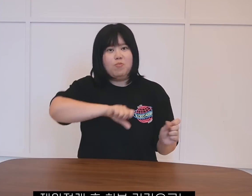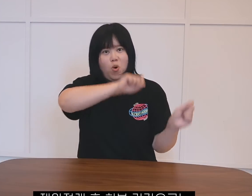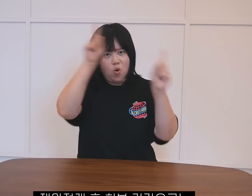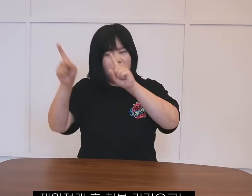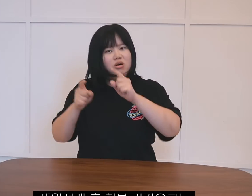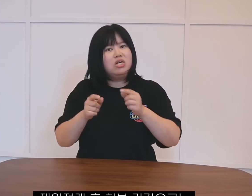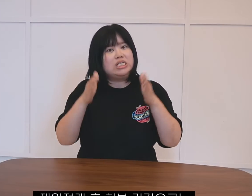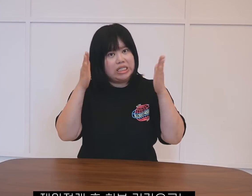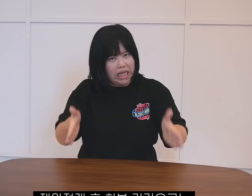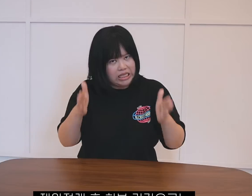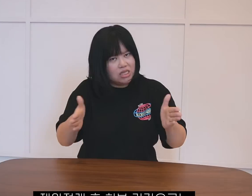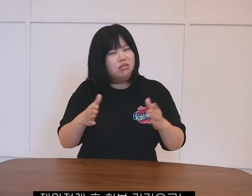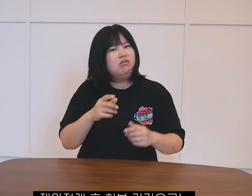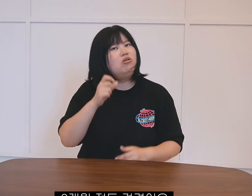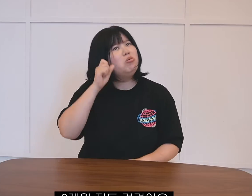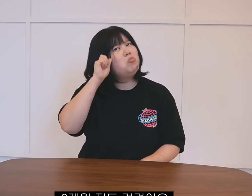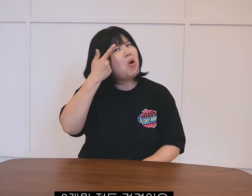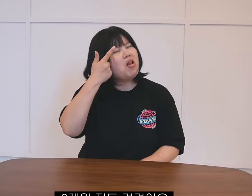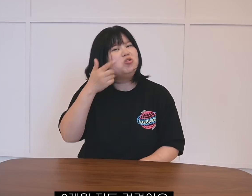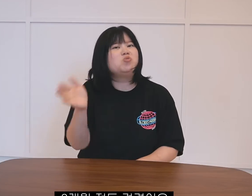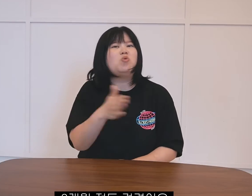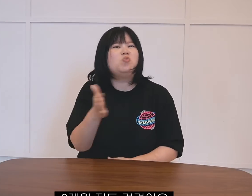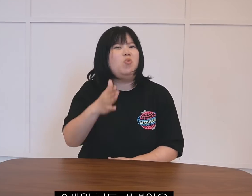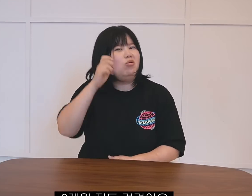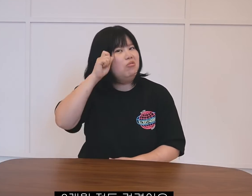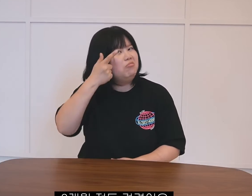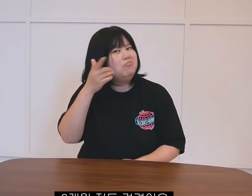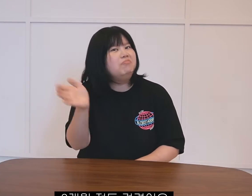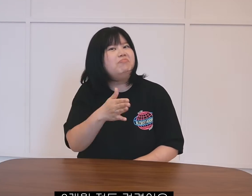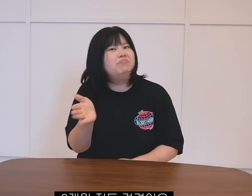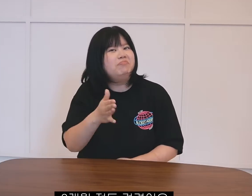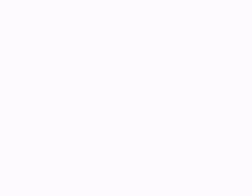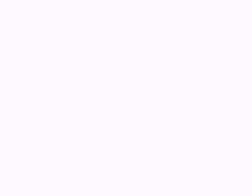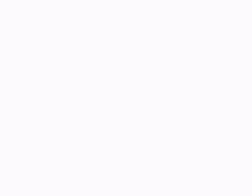Recovery after caesarean section took about 6 months.